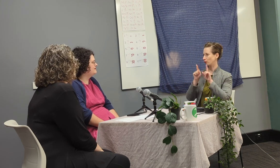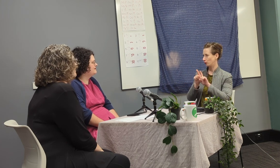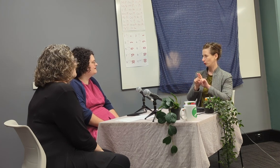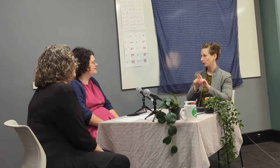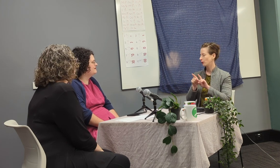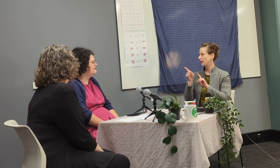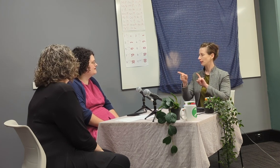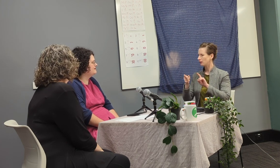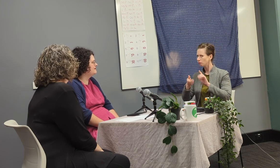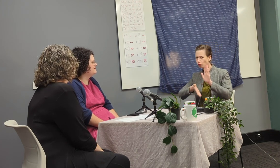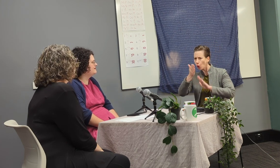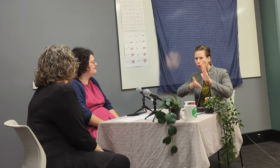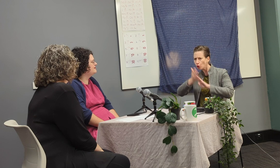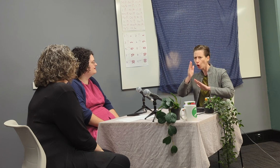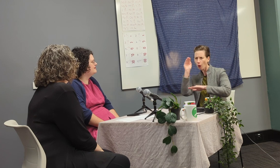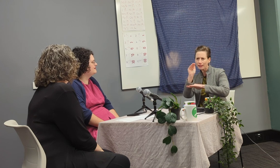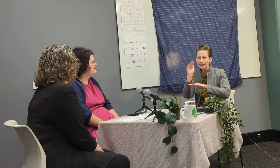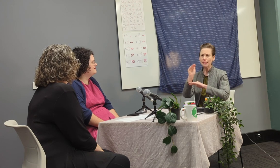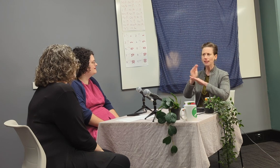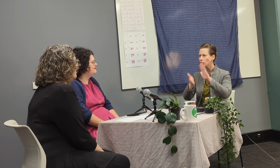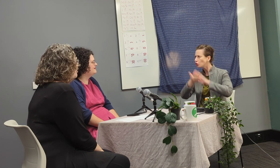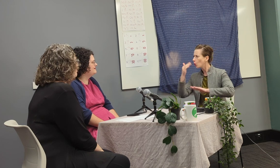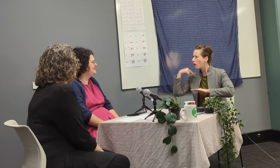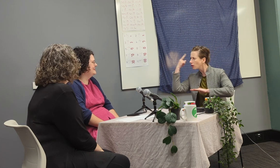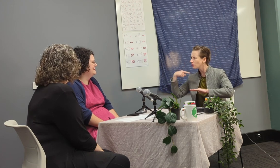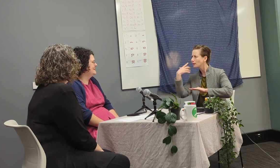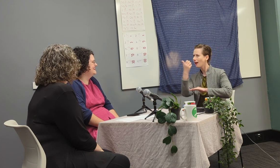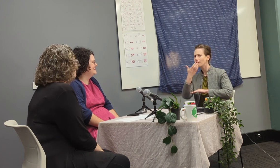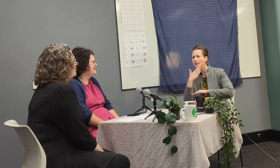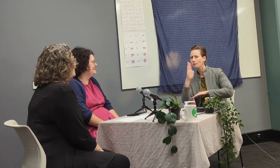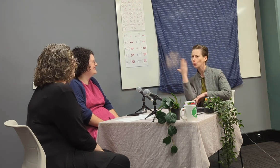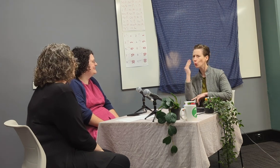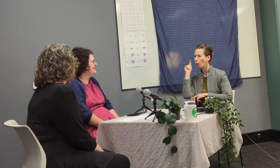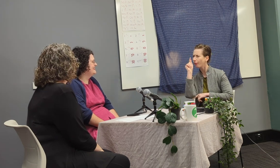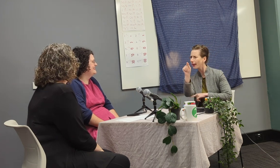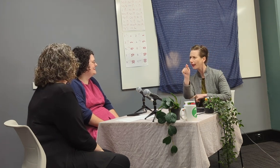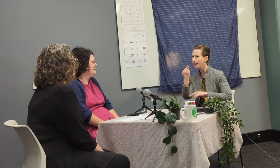He was a marvellous support, too. He would say, “Go! Go overseas! Go to London!